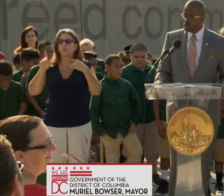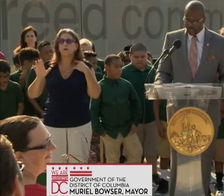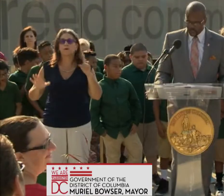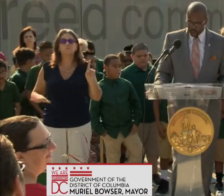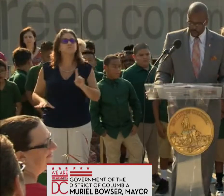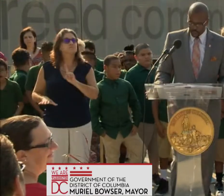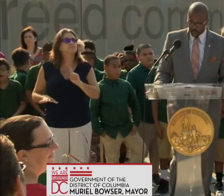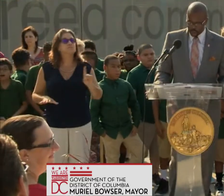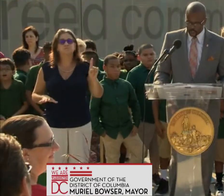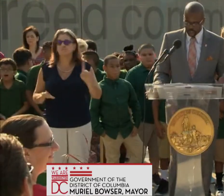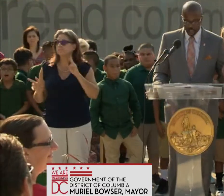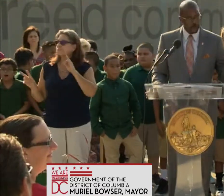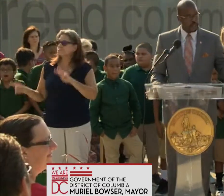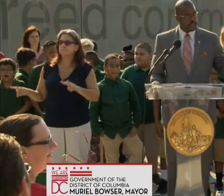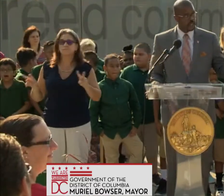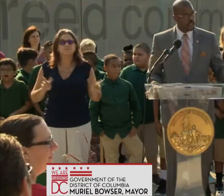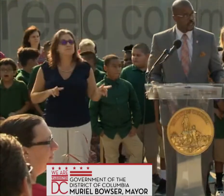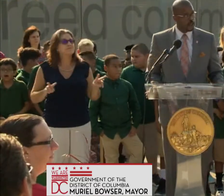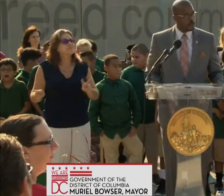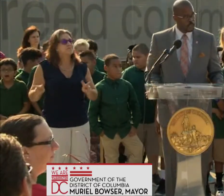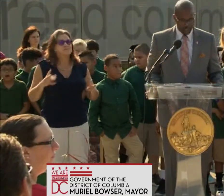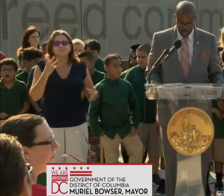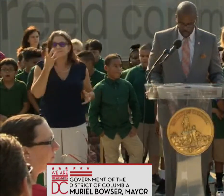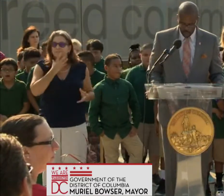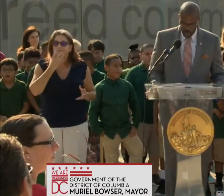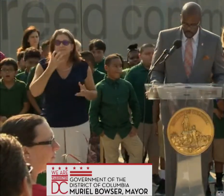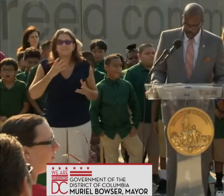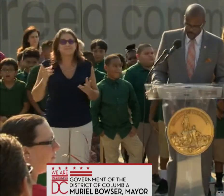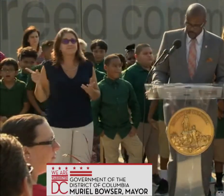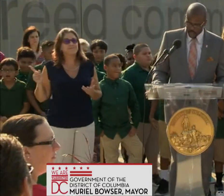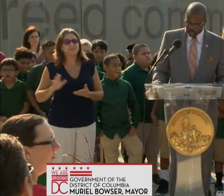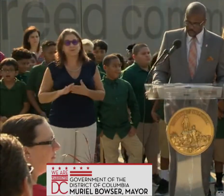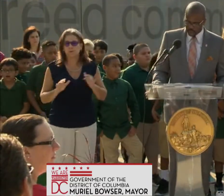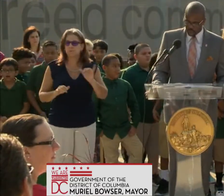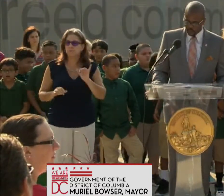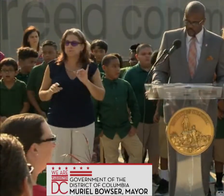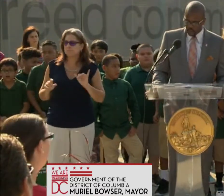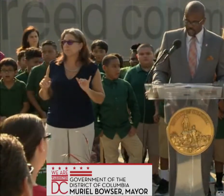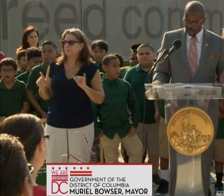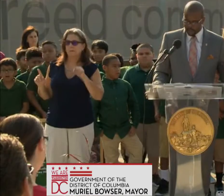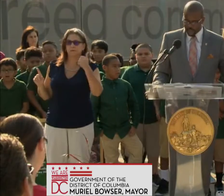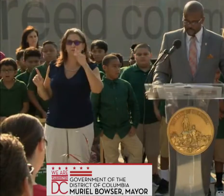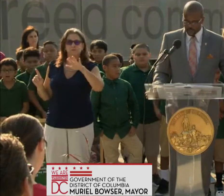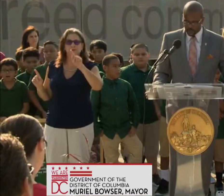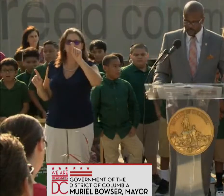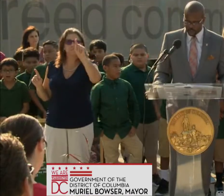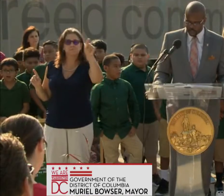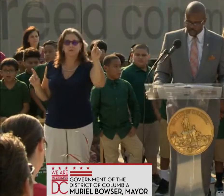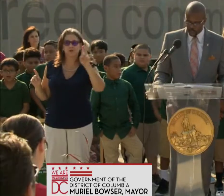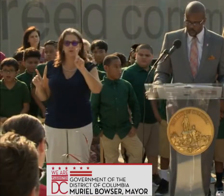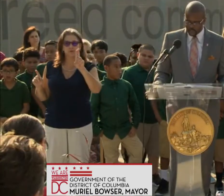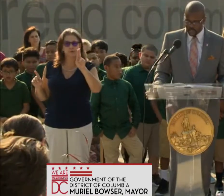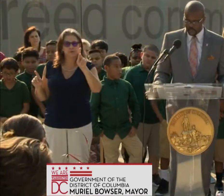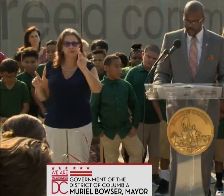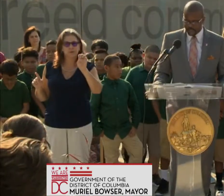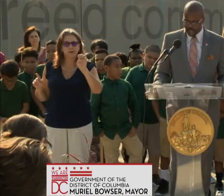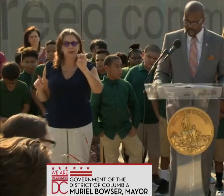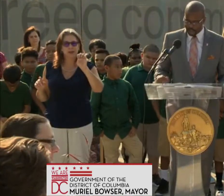seeing a new building we just celebrated the opening of Duke Ellington School of the Arts you have an amazing new building and so we're excited about that